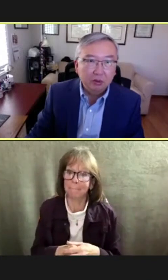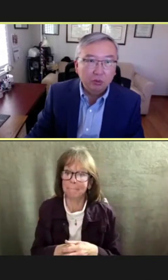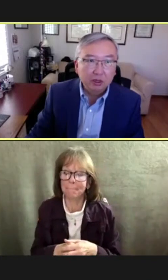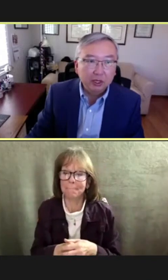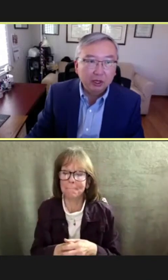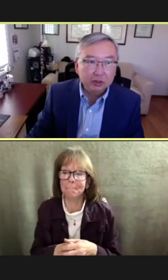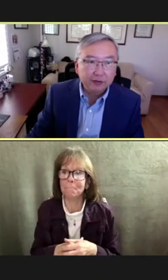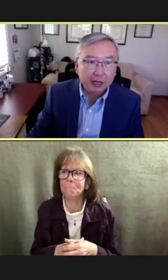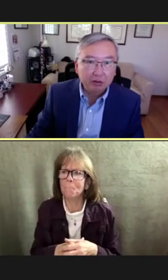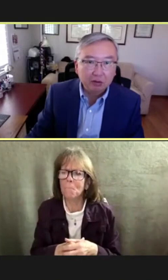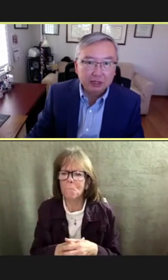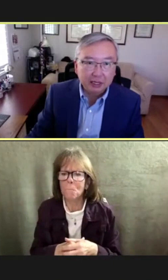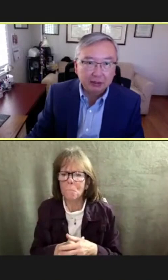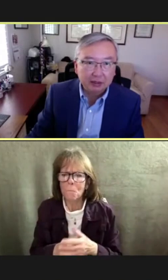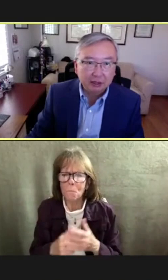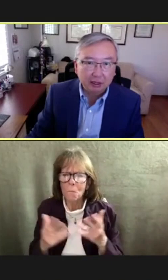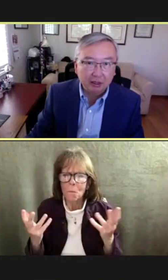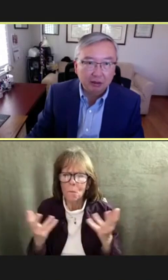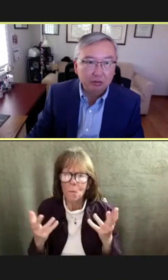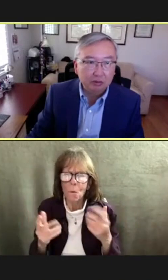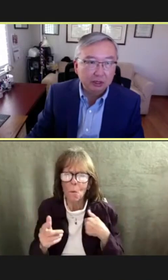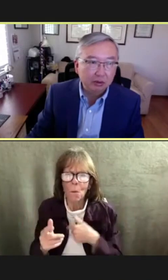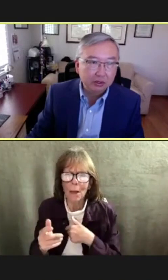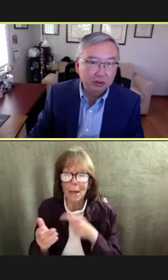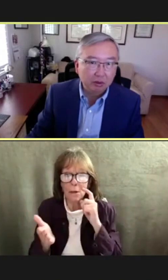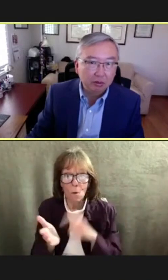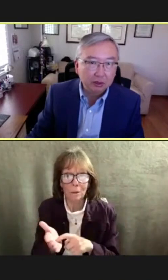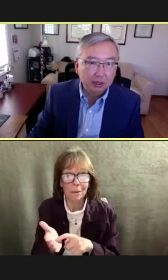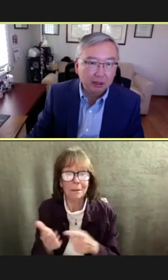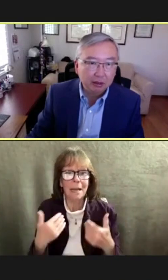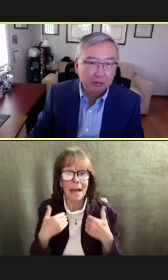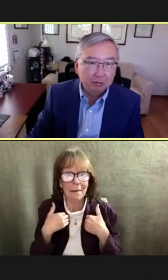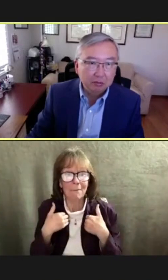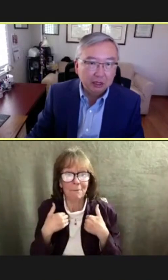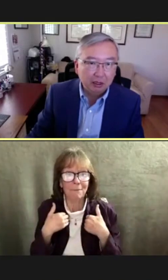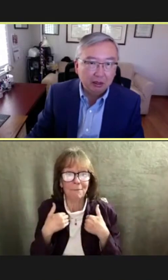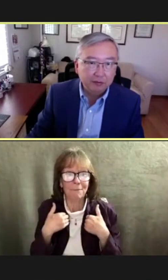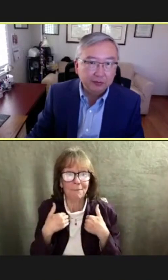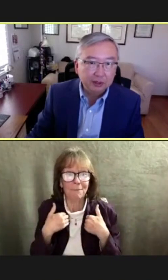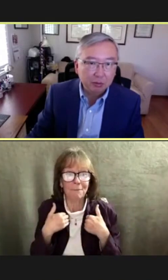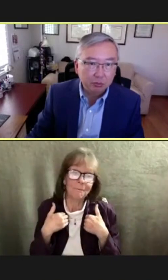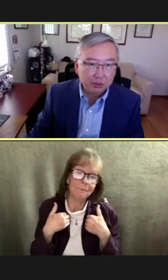What we also found was that there's only 15%,